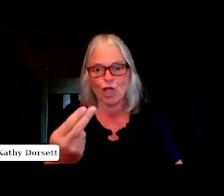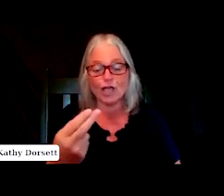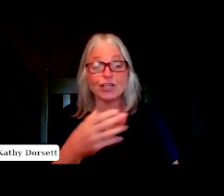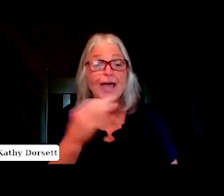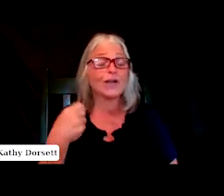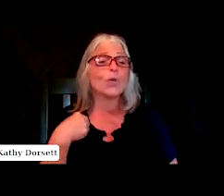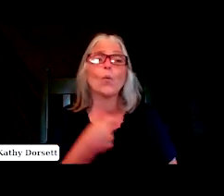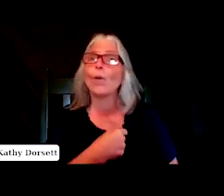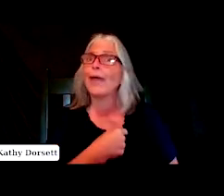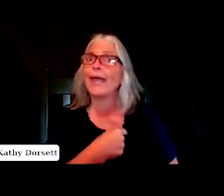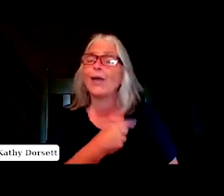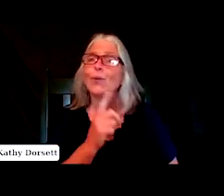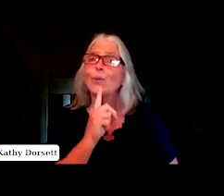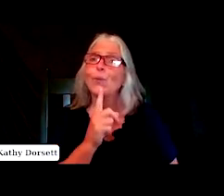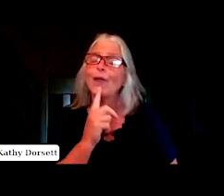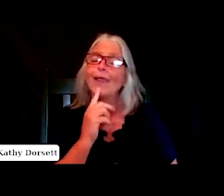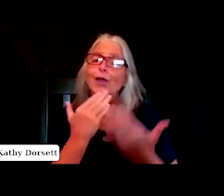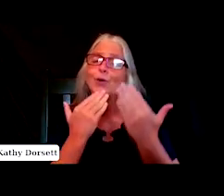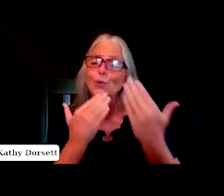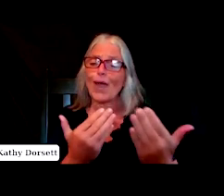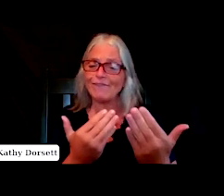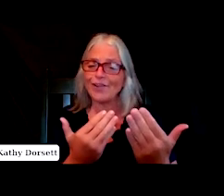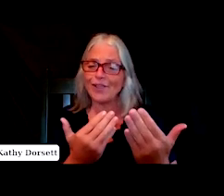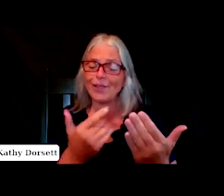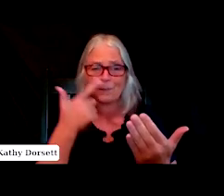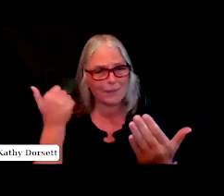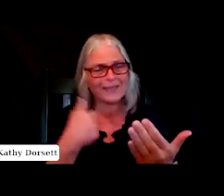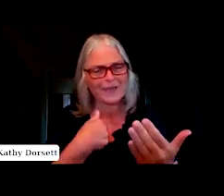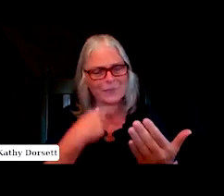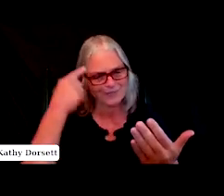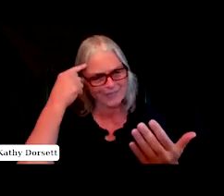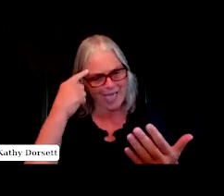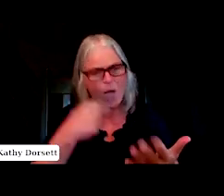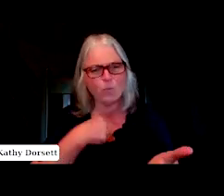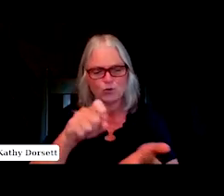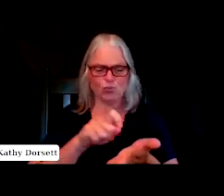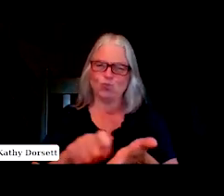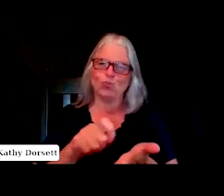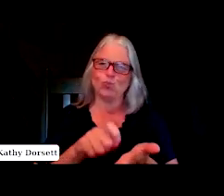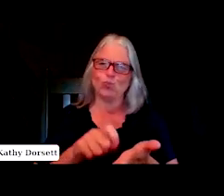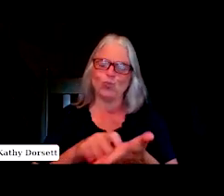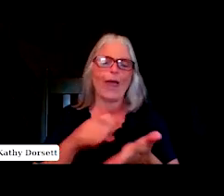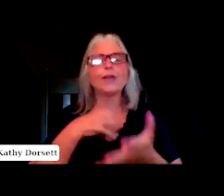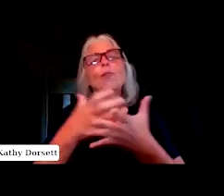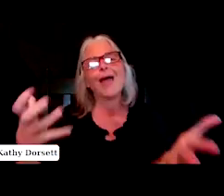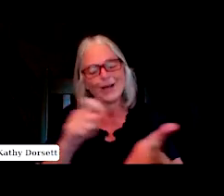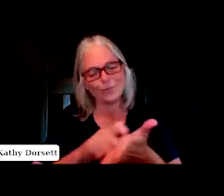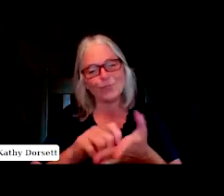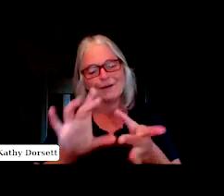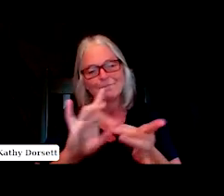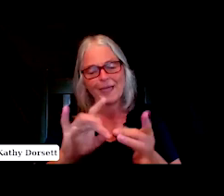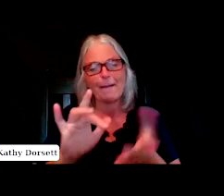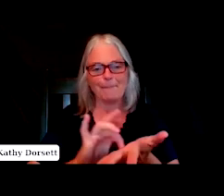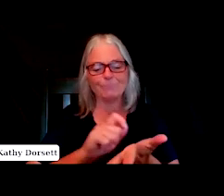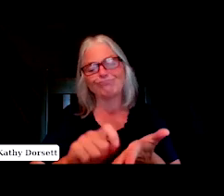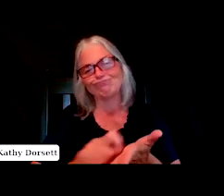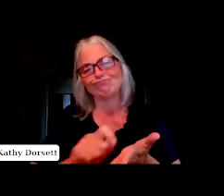Really grateful, because, as I was thinking I was writing I I do a lot of writing and narrative medicine, and and I.